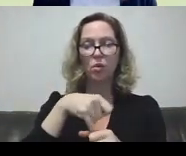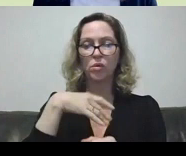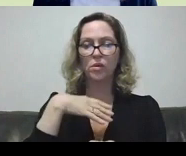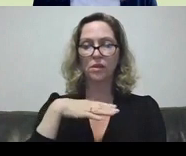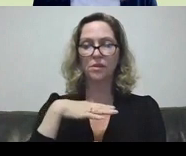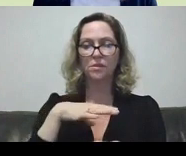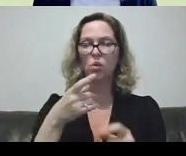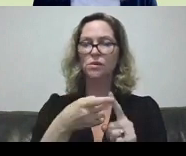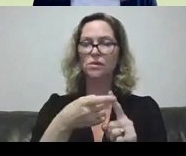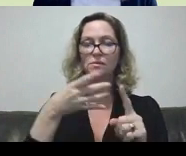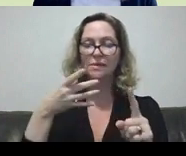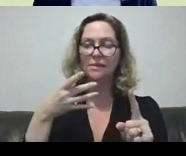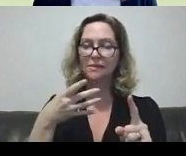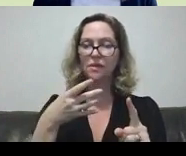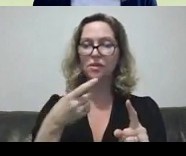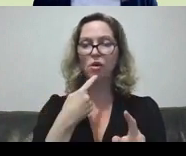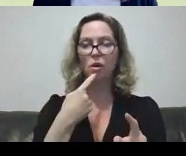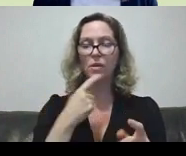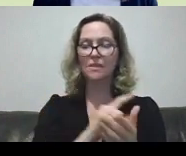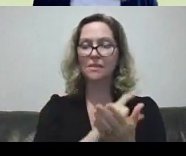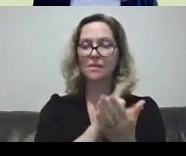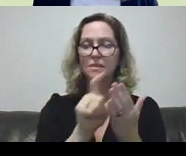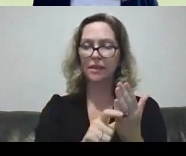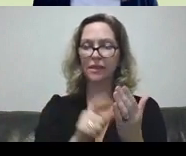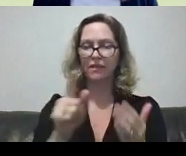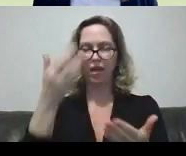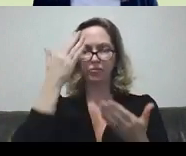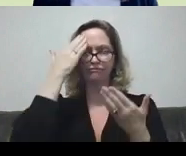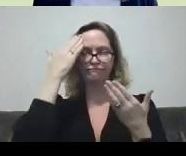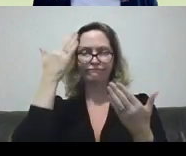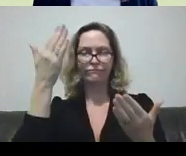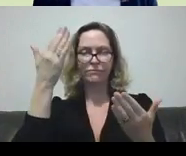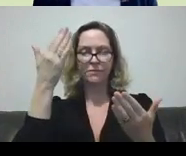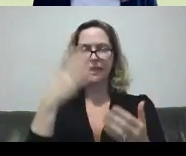their disability if they don't know it they need to find out or find someone